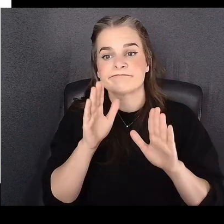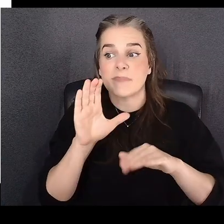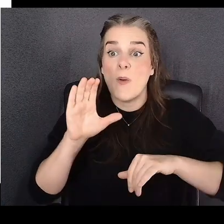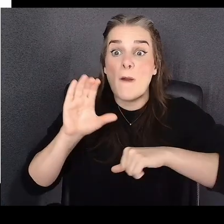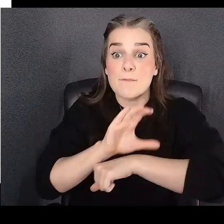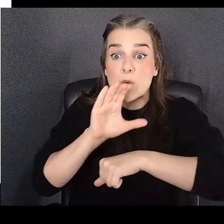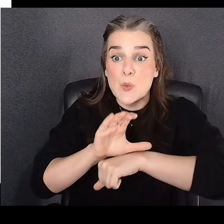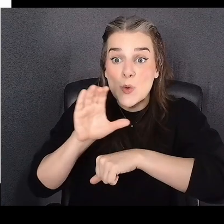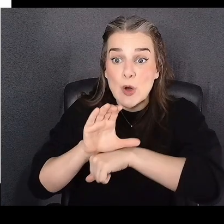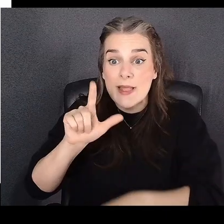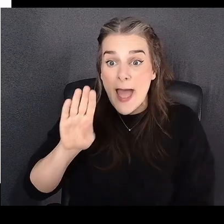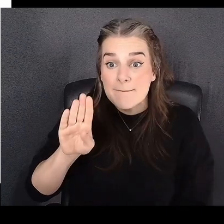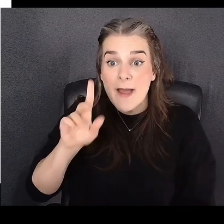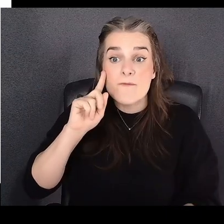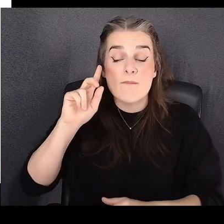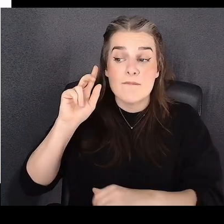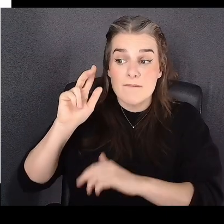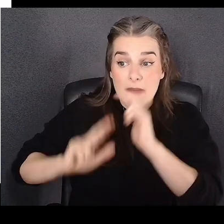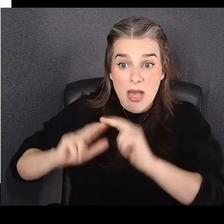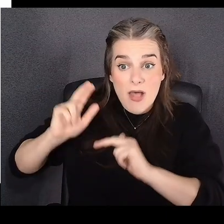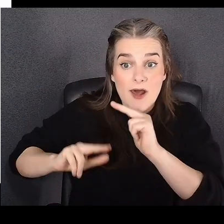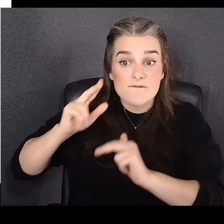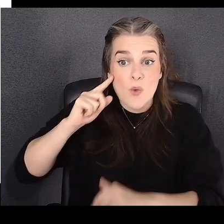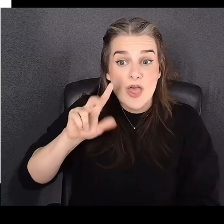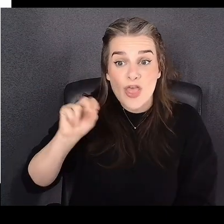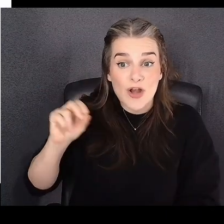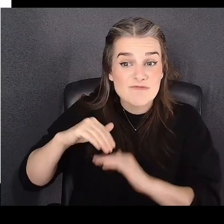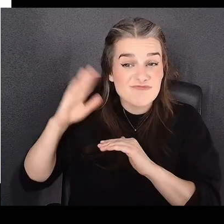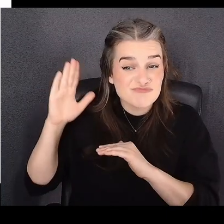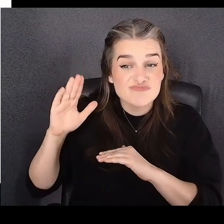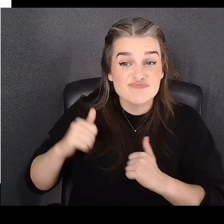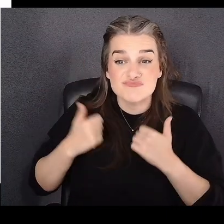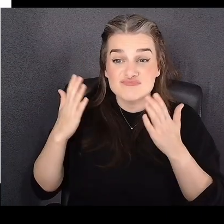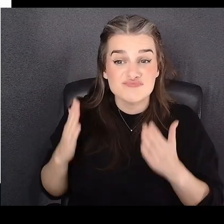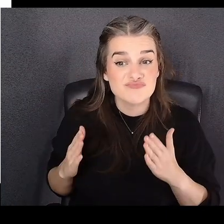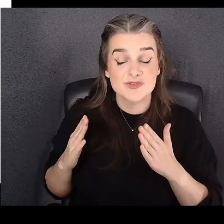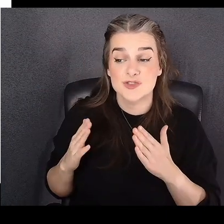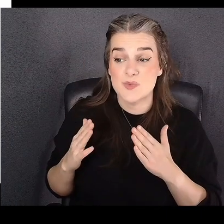for 30-plus residents to sit at any workstation and receive